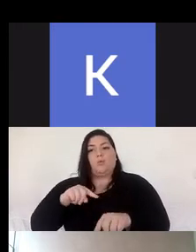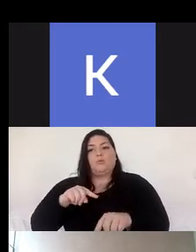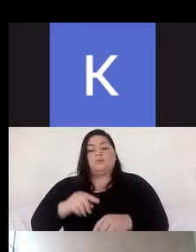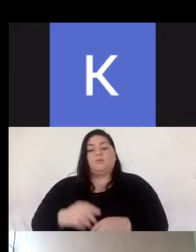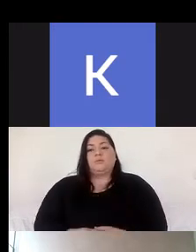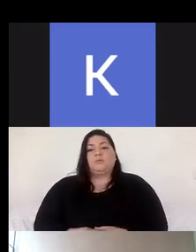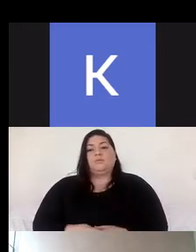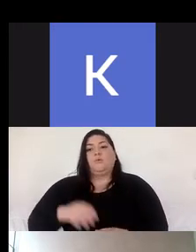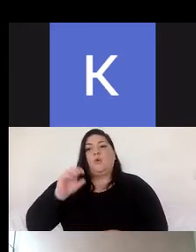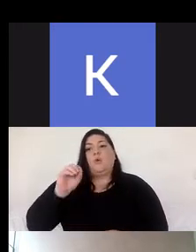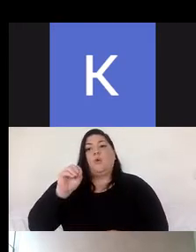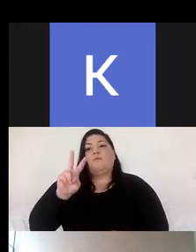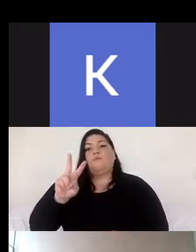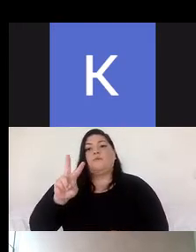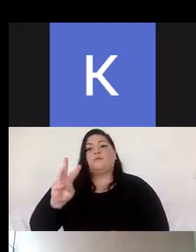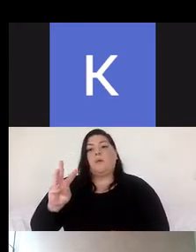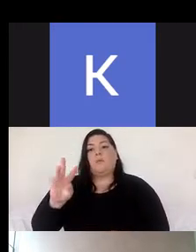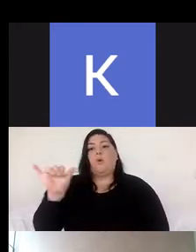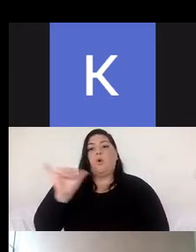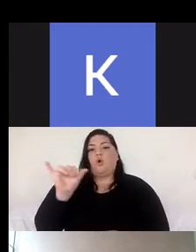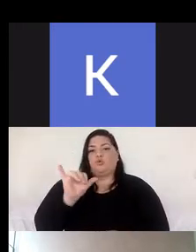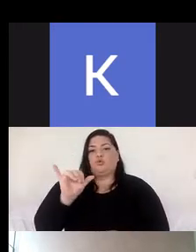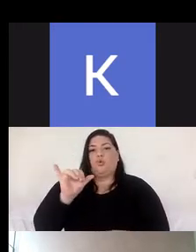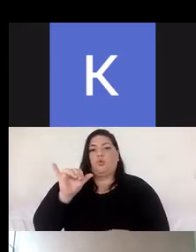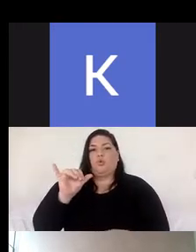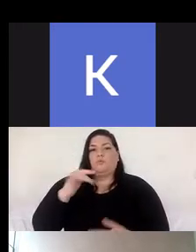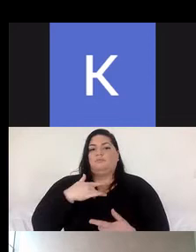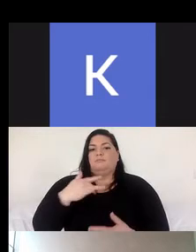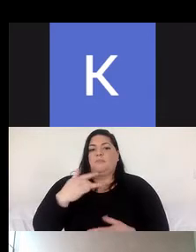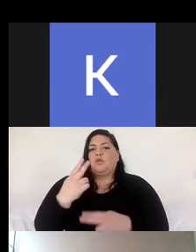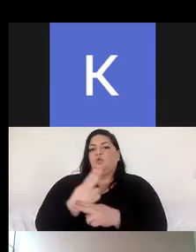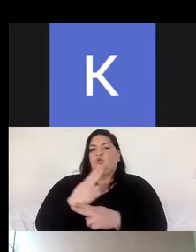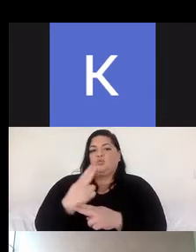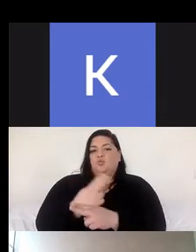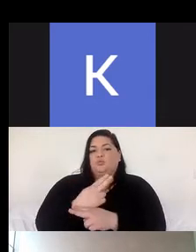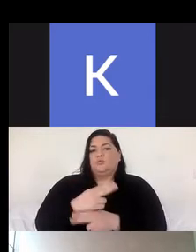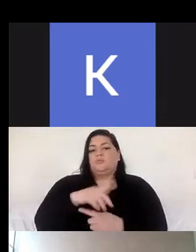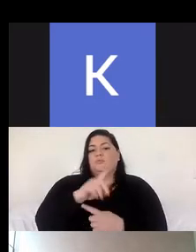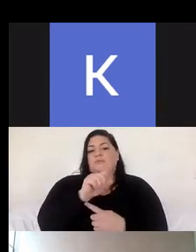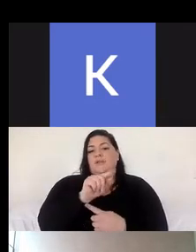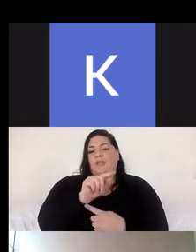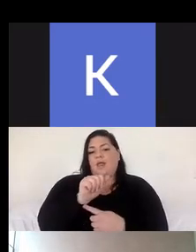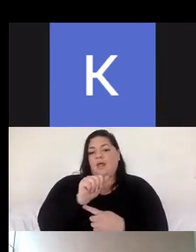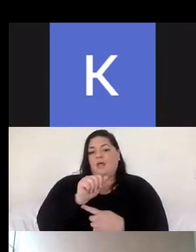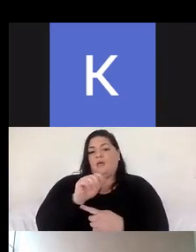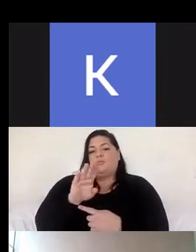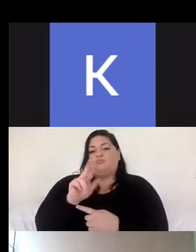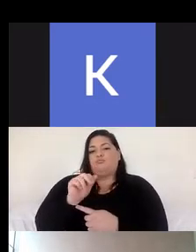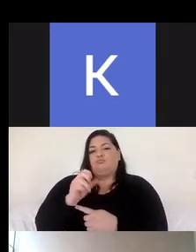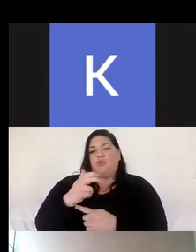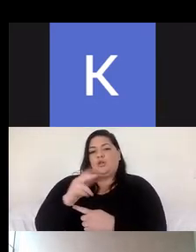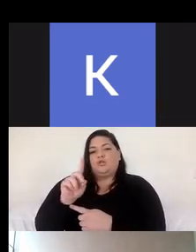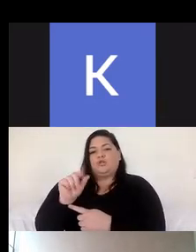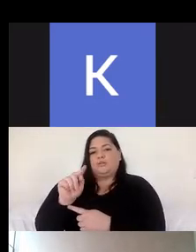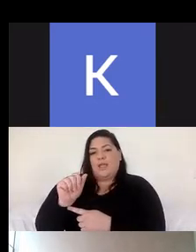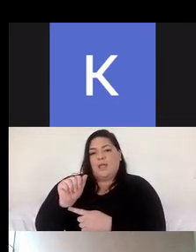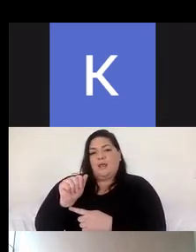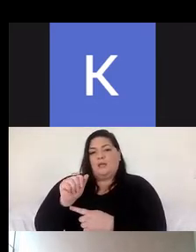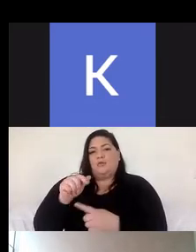OVW also uses data, grantee data, to identify trends and promising practices,